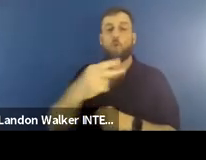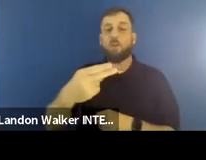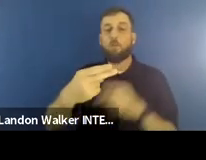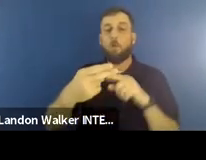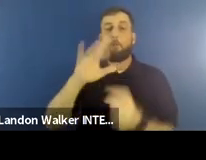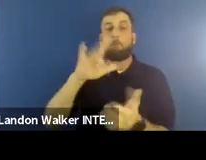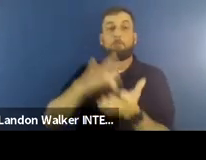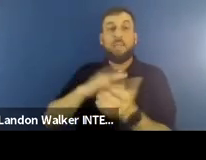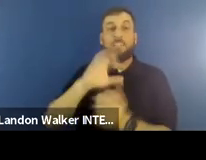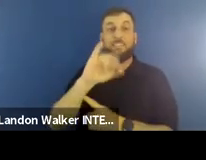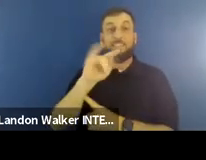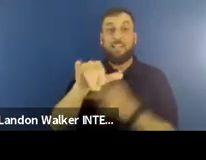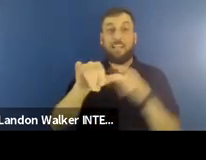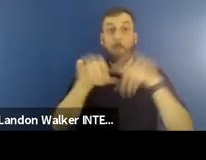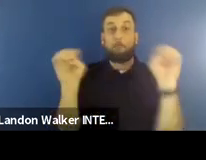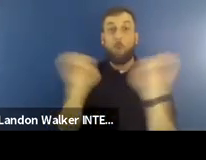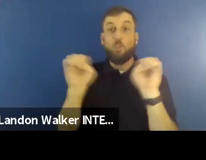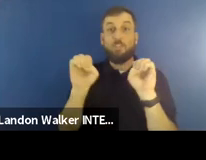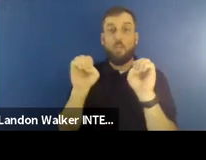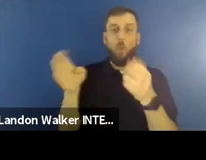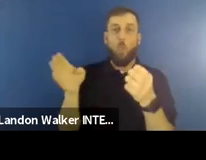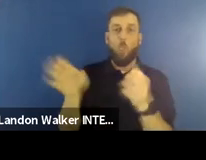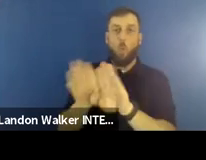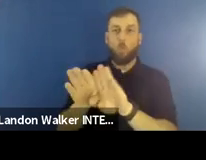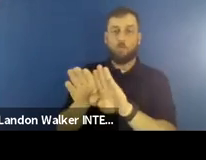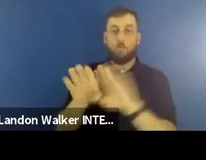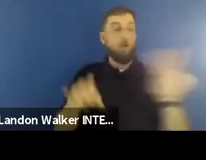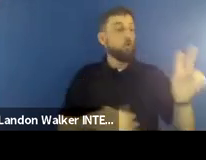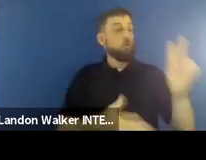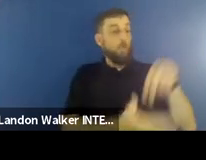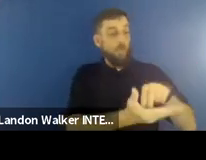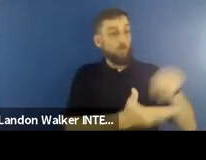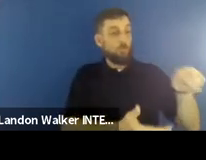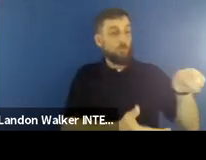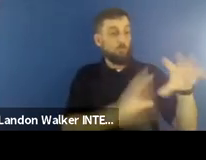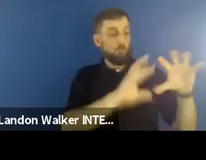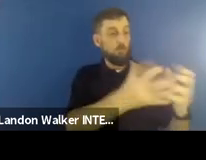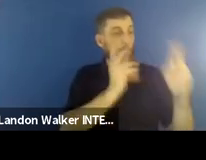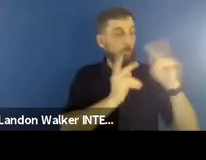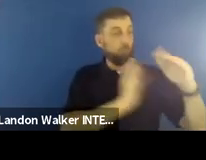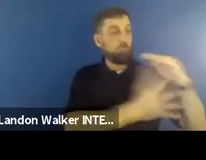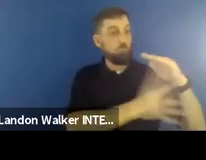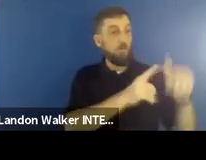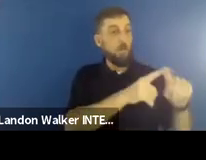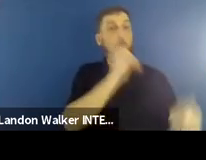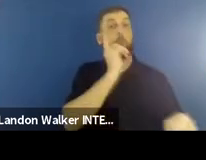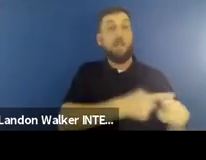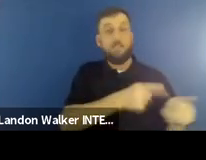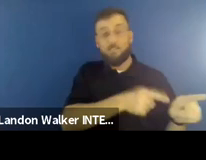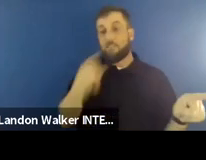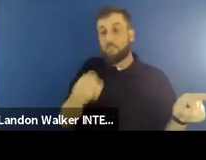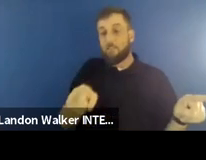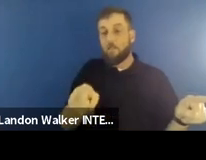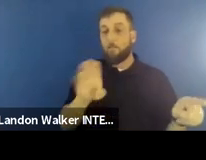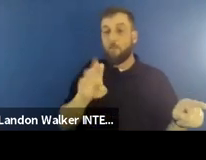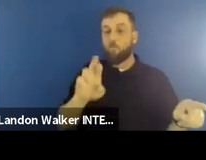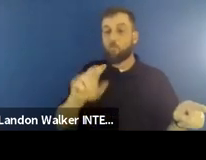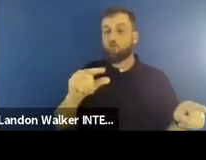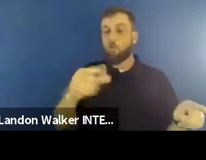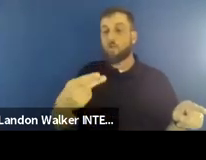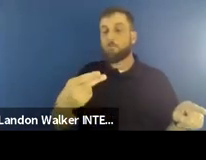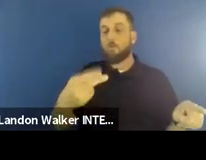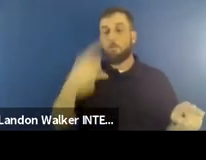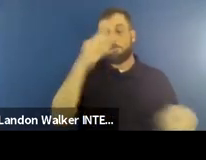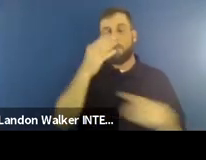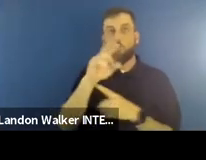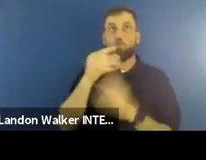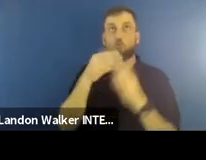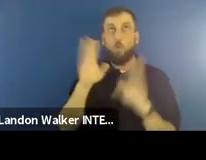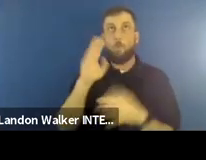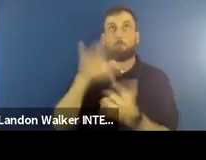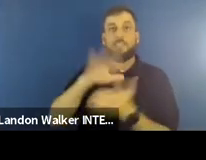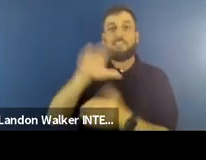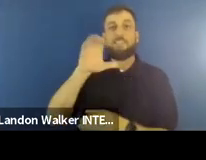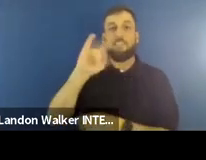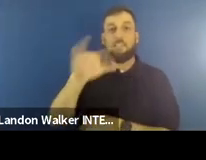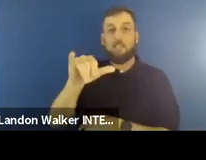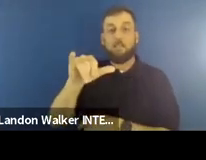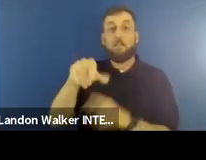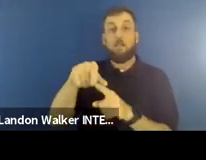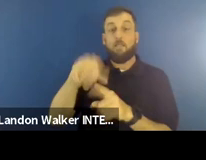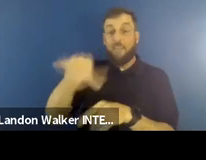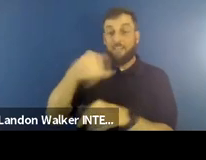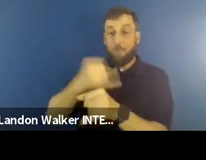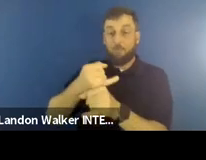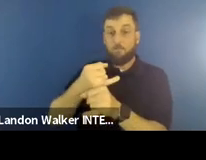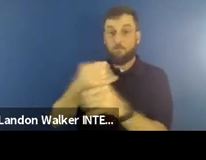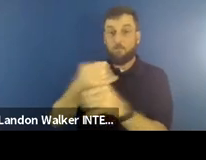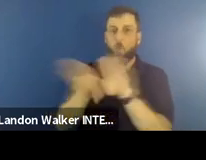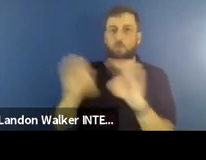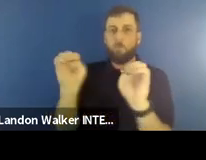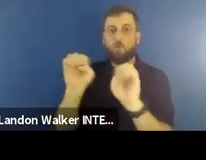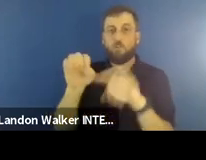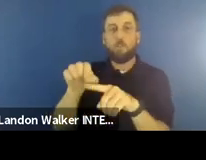So you're taking that 2000 population from Iraq alone plus the combination of however many people were being treated at the Baton Rouge general missing the campus and then you're leaving a void in our parish with people having nowhere to go because you